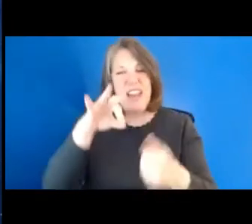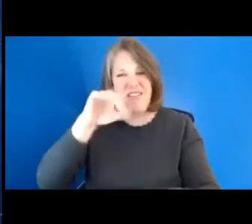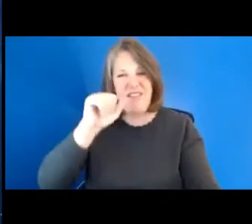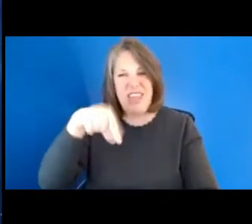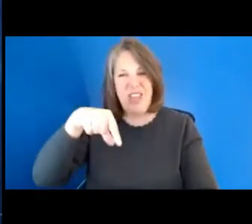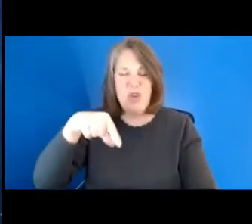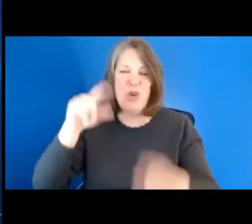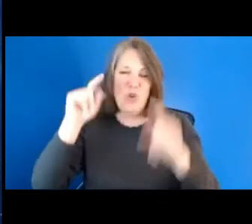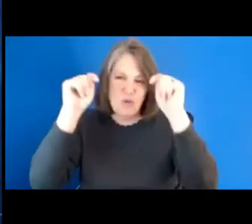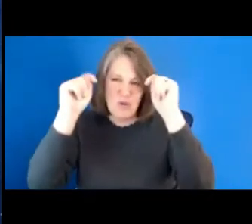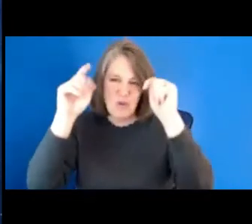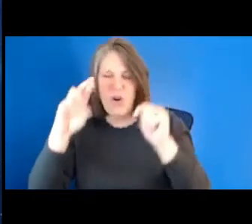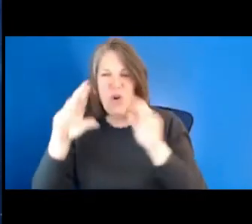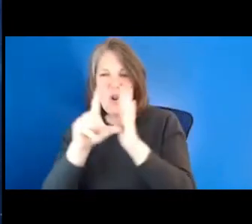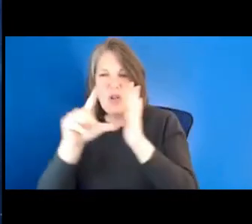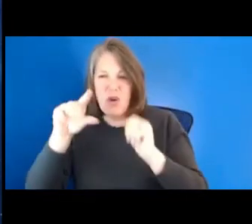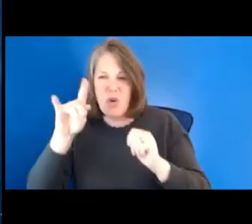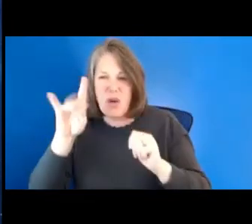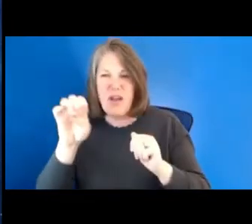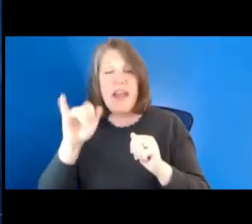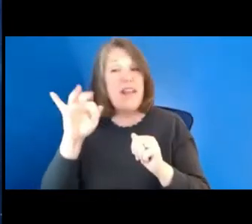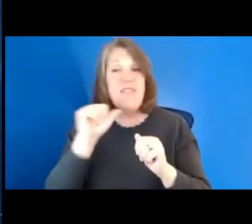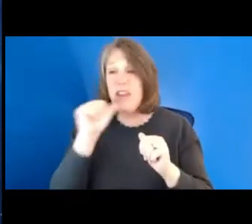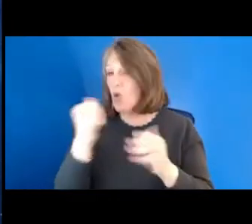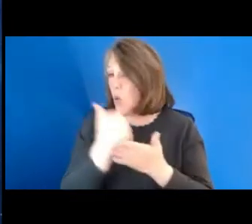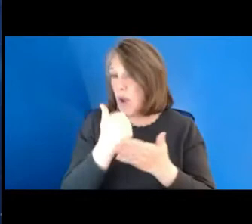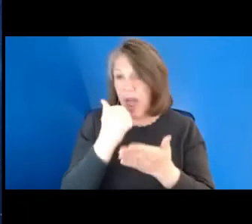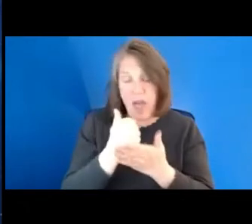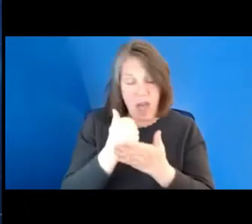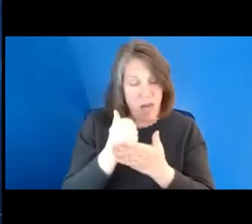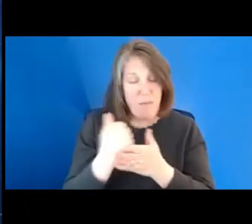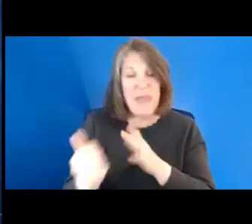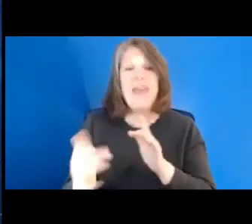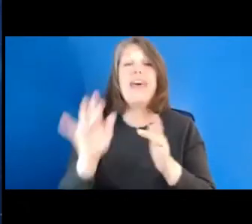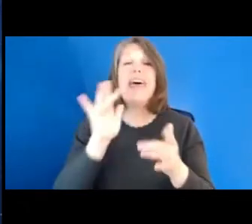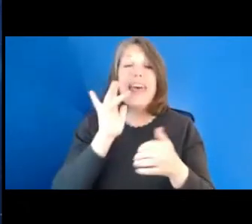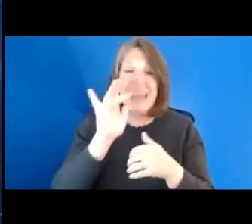guide 17:15:09 . If they don't help, click on this,